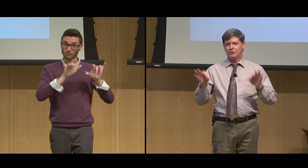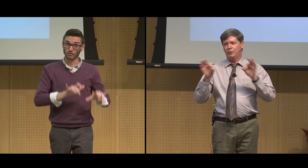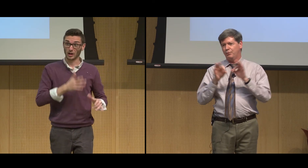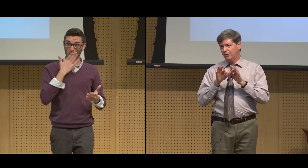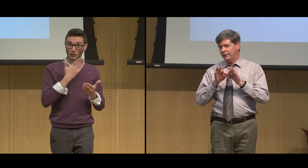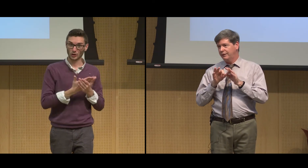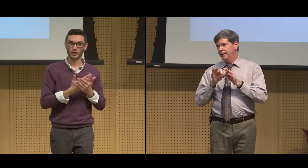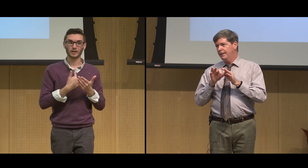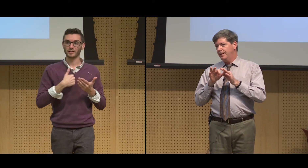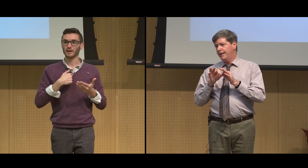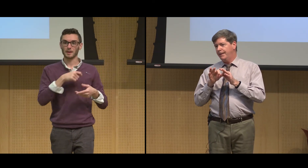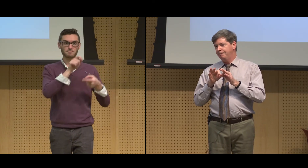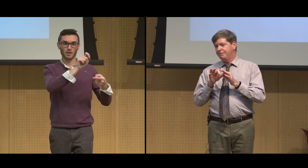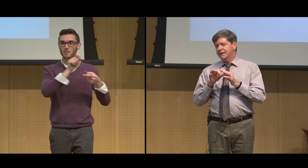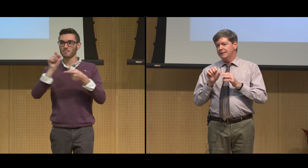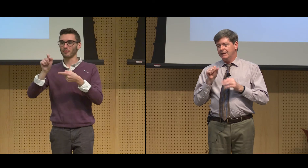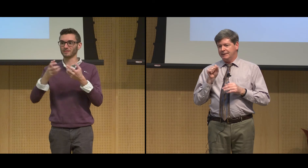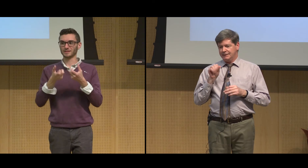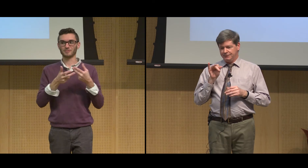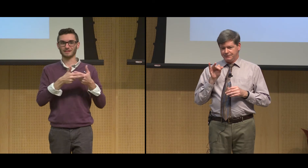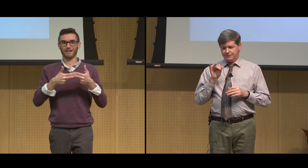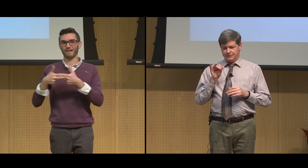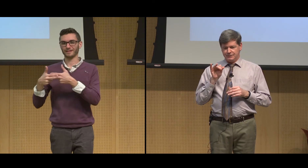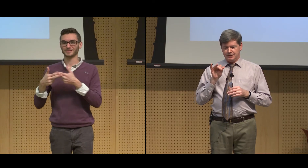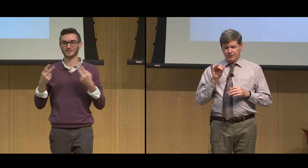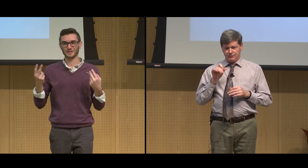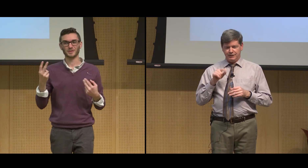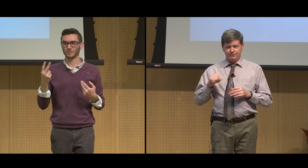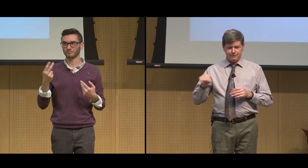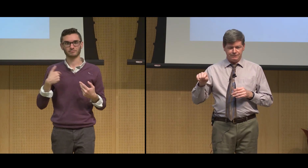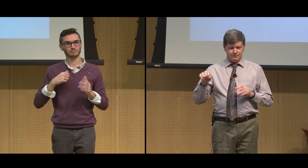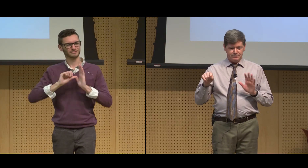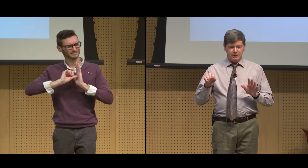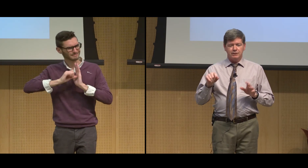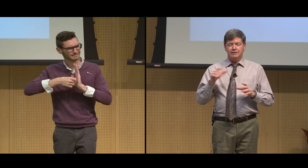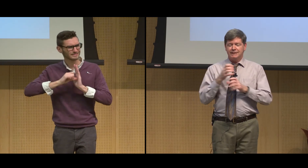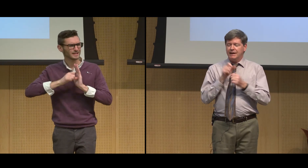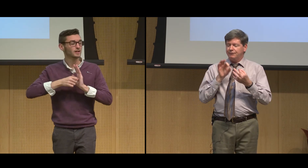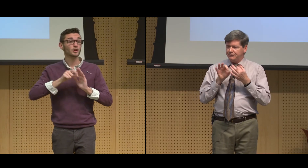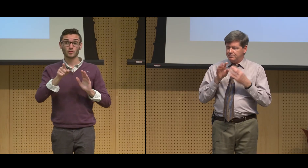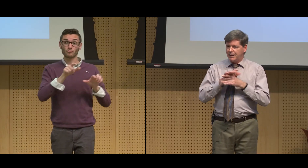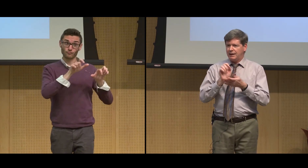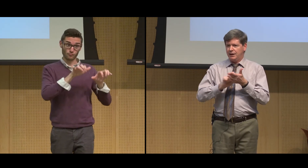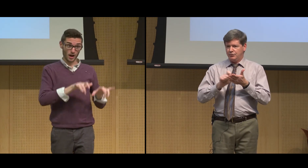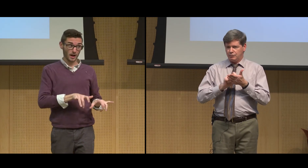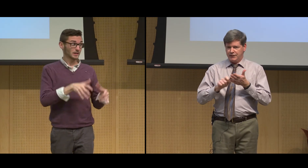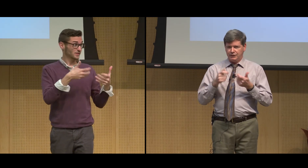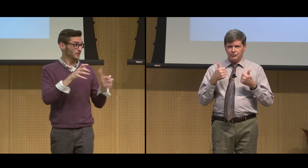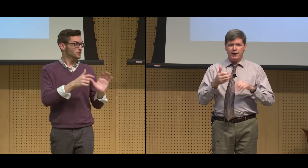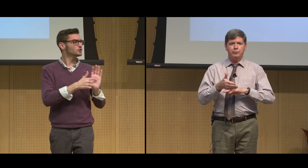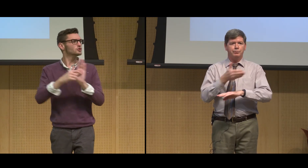because it's so important, um, and if--you know, if--get feedback on your writing.